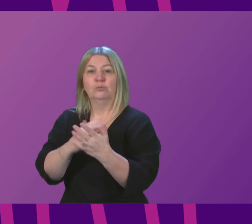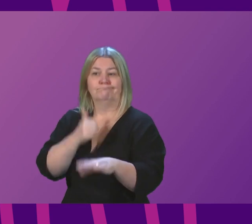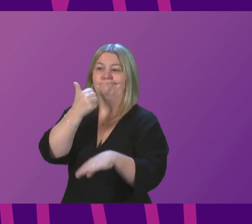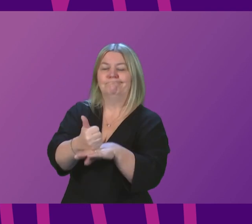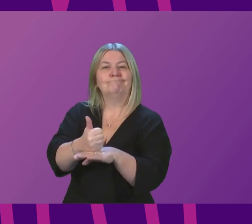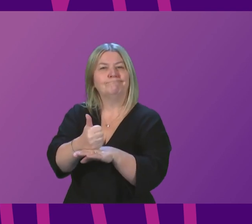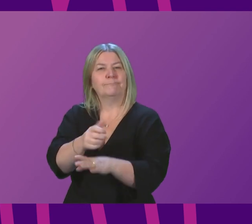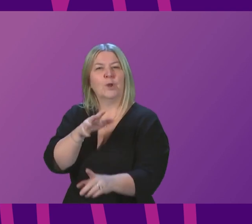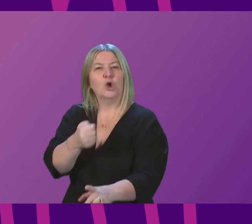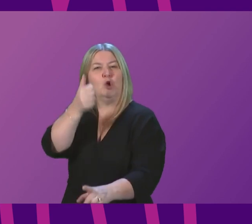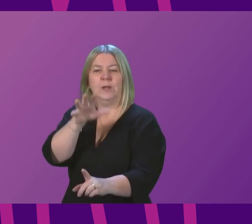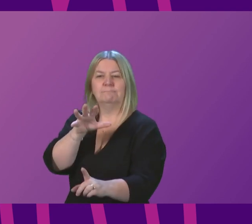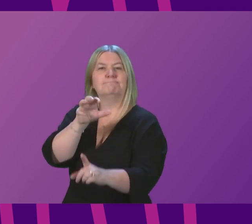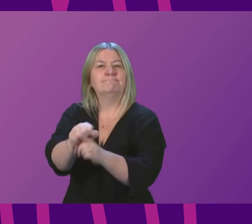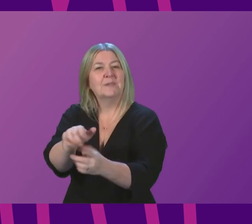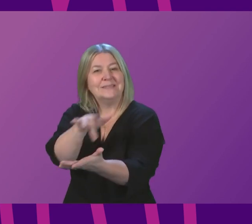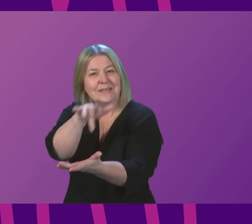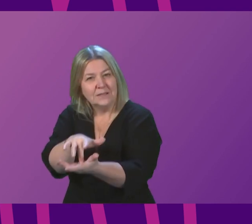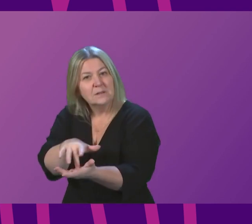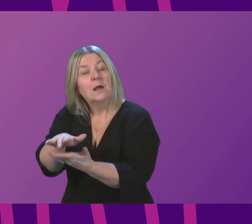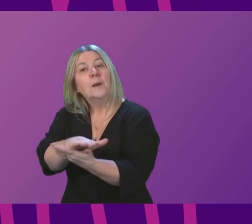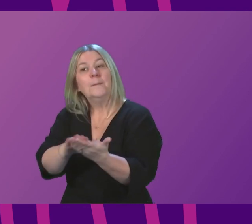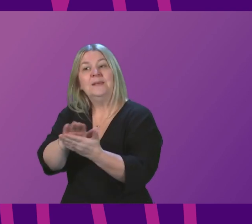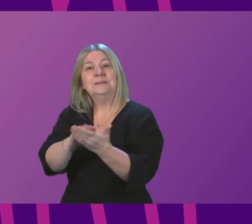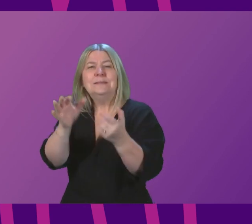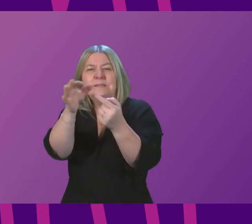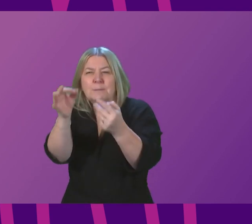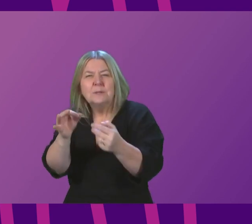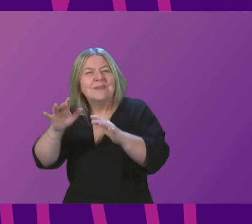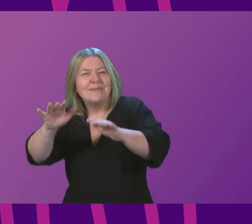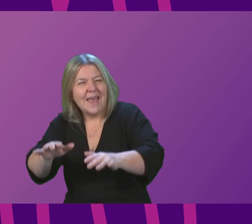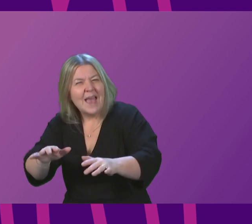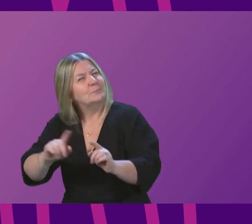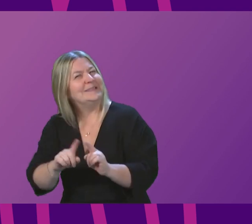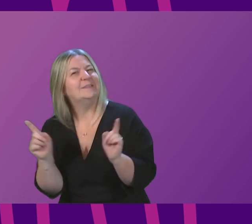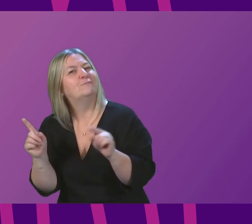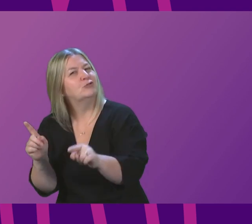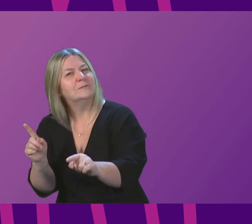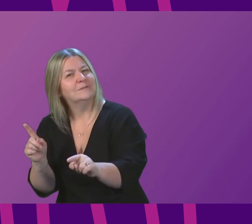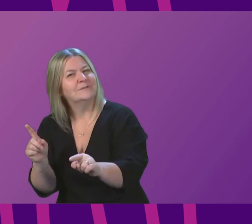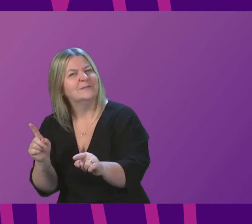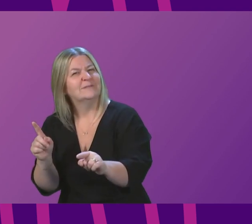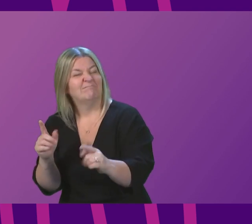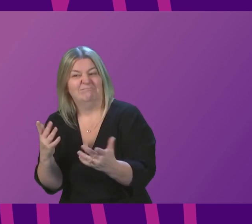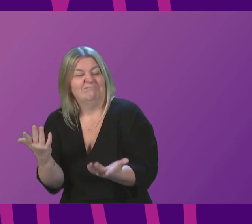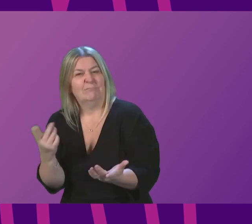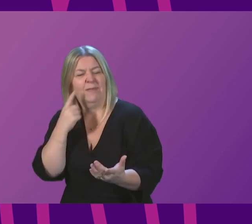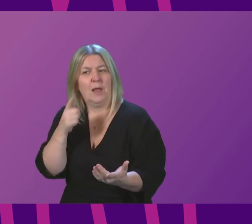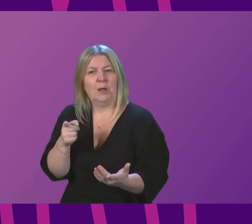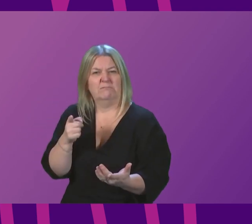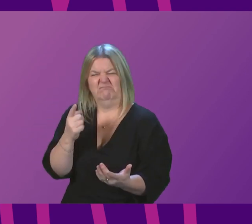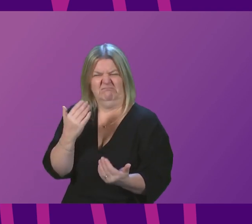make sure that symptoms that are perhaps not the ones that people may suspect are cancer